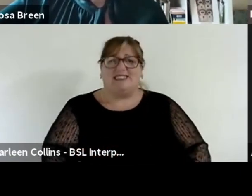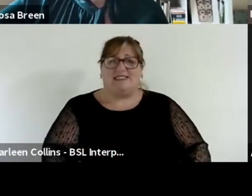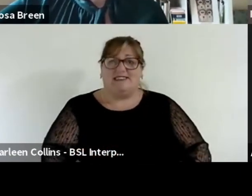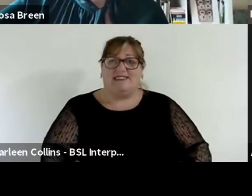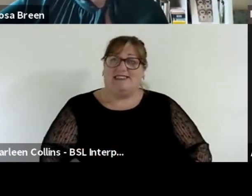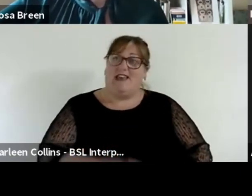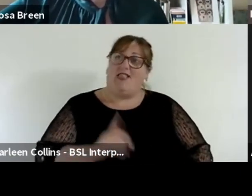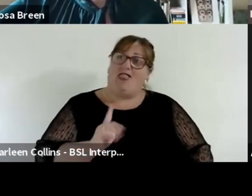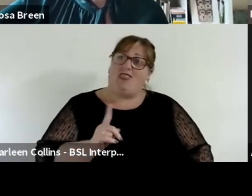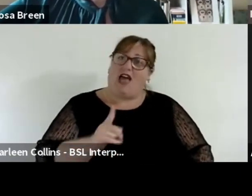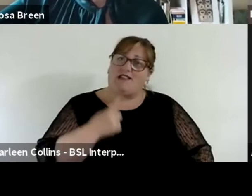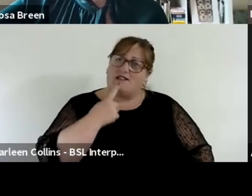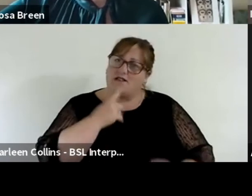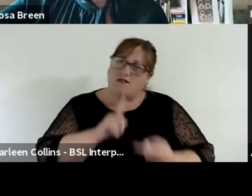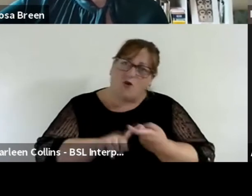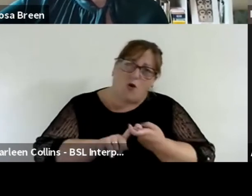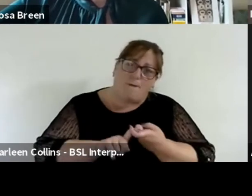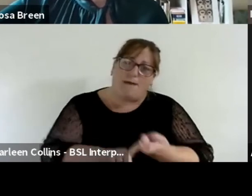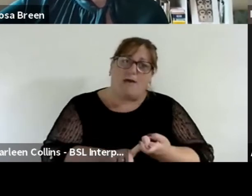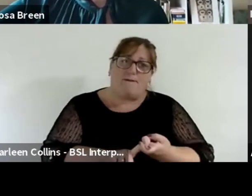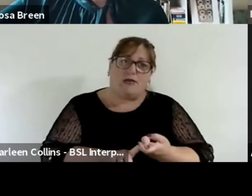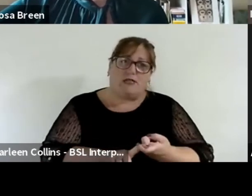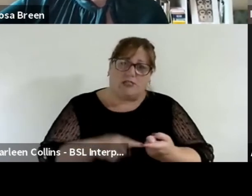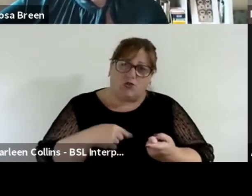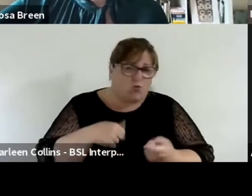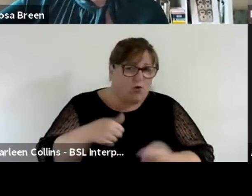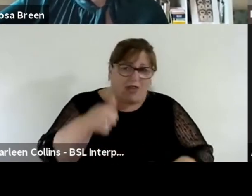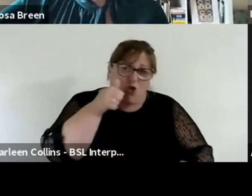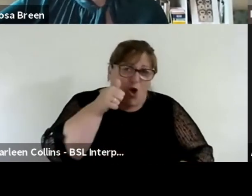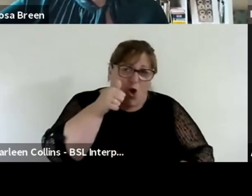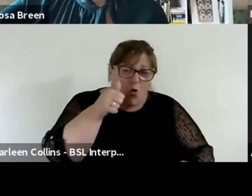It's so critical, isn't it, Ian?